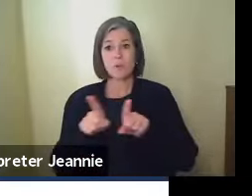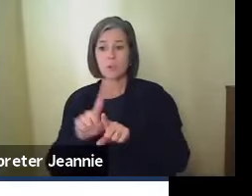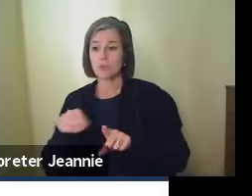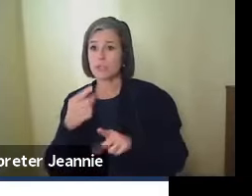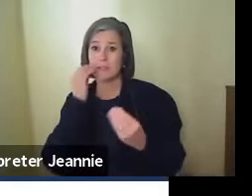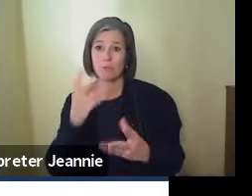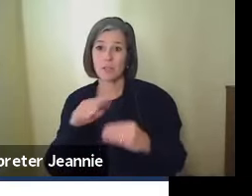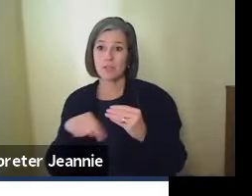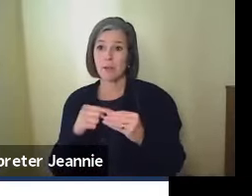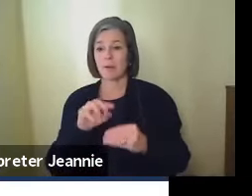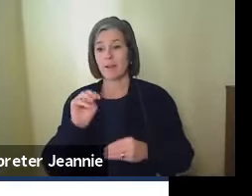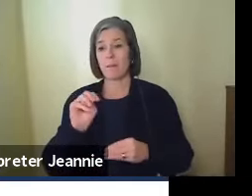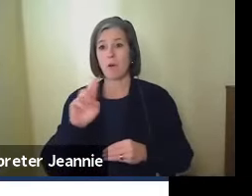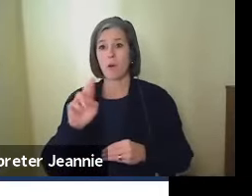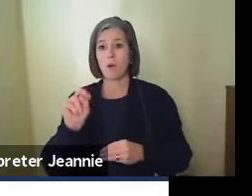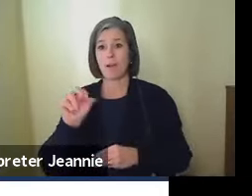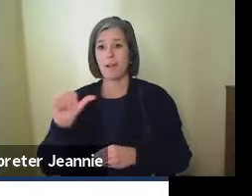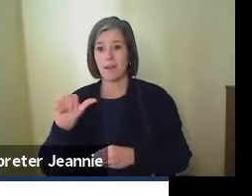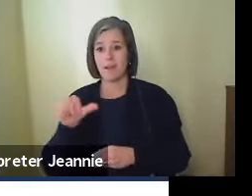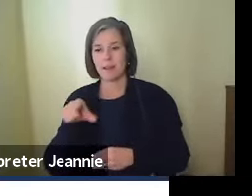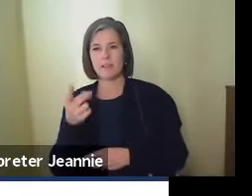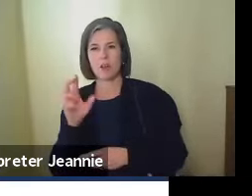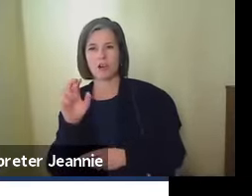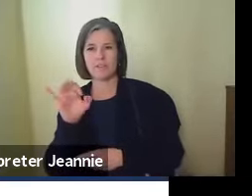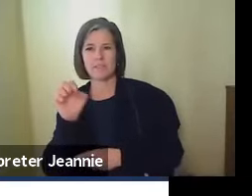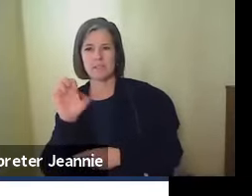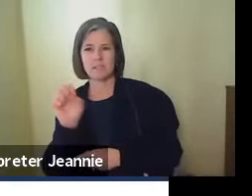messenger RNA that Dr. Fiscus was talking about. So I understand why people are